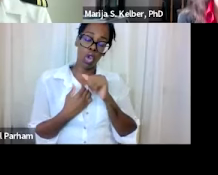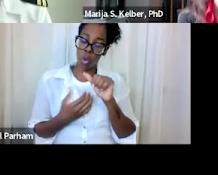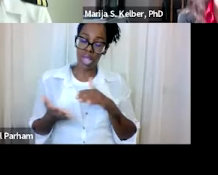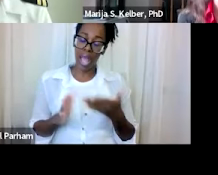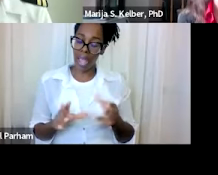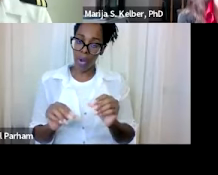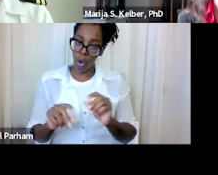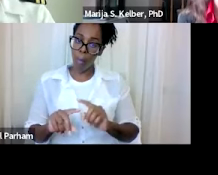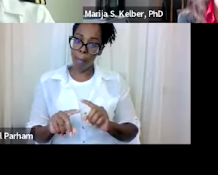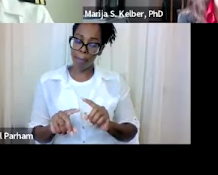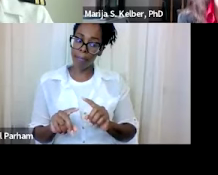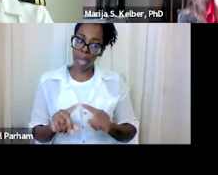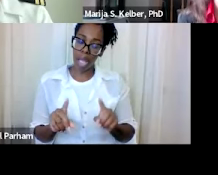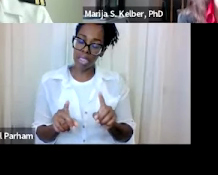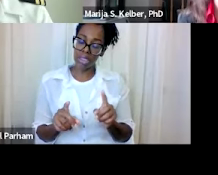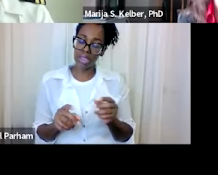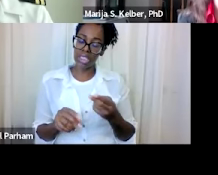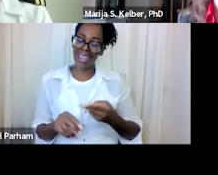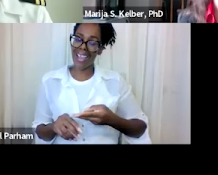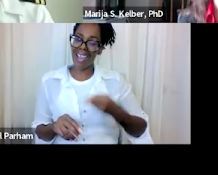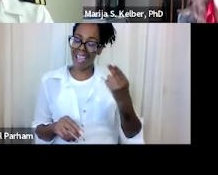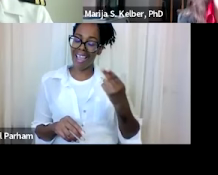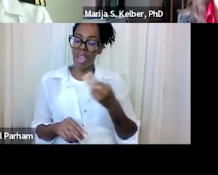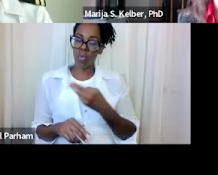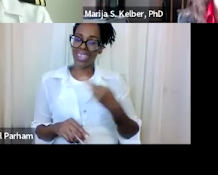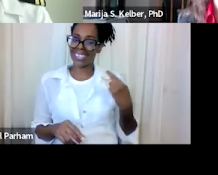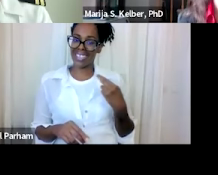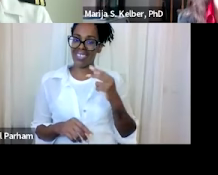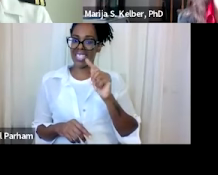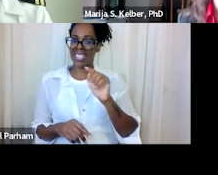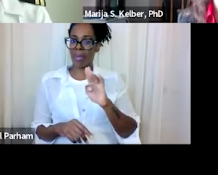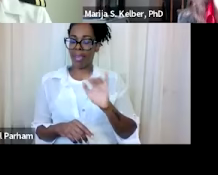but there is an increased likelihood of traumatic brain injury. So if your organization,